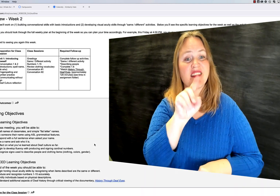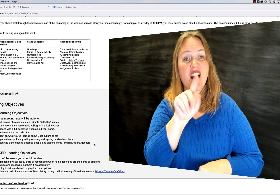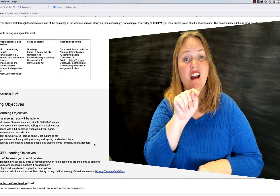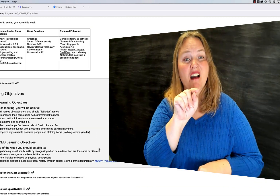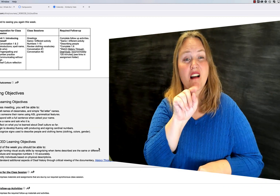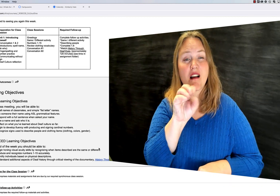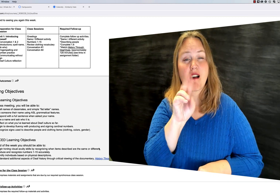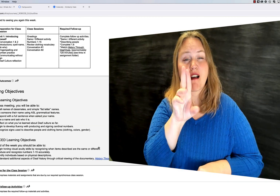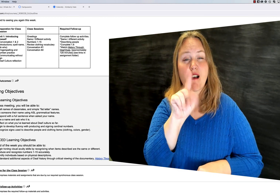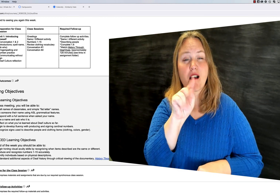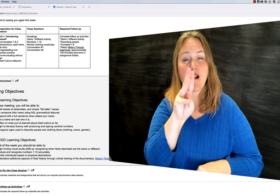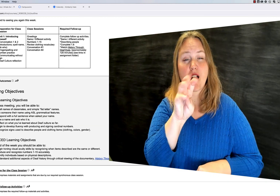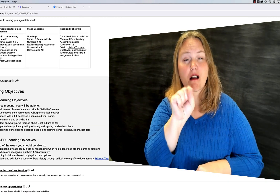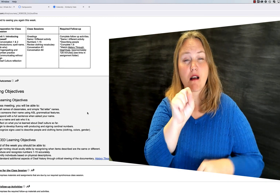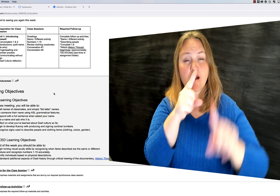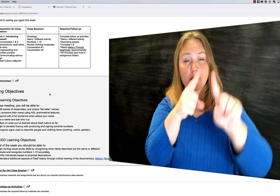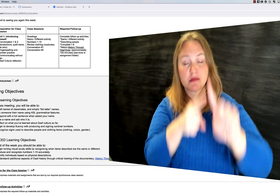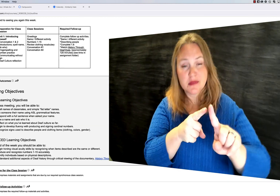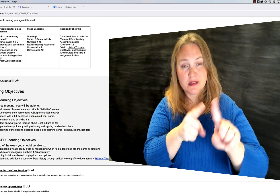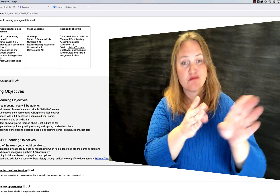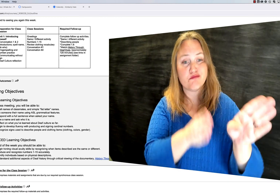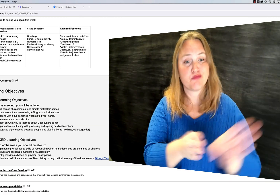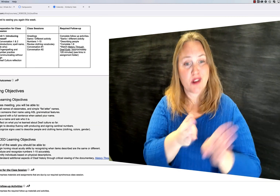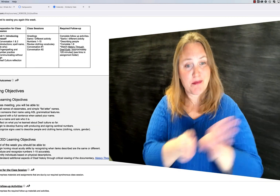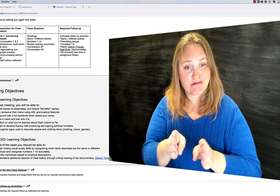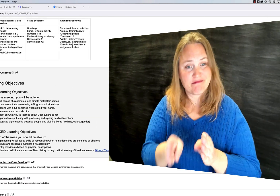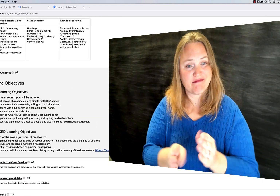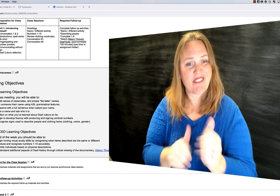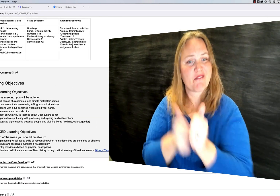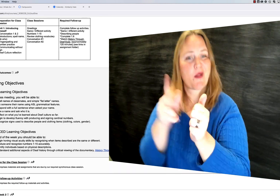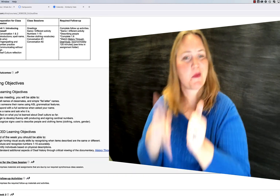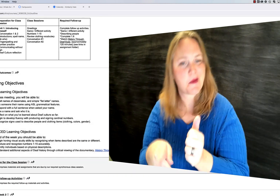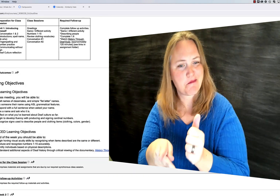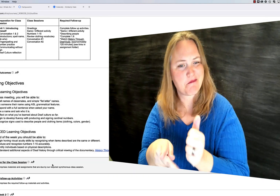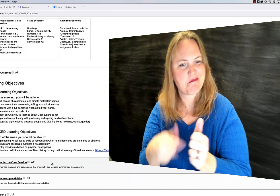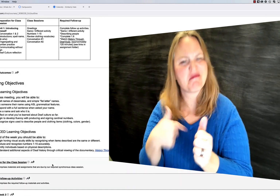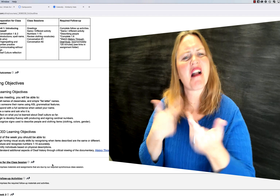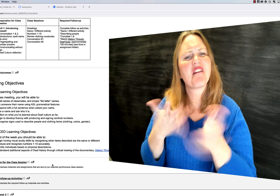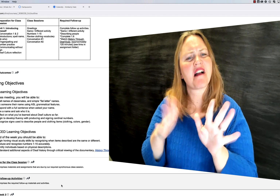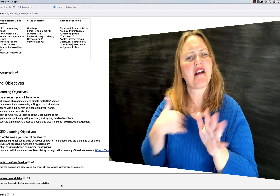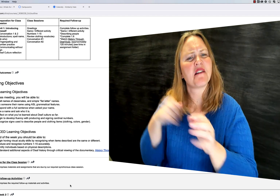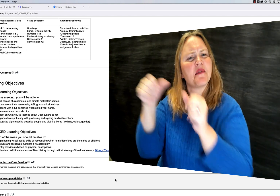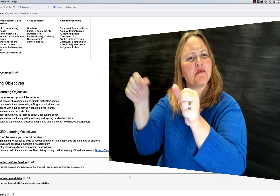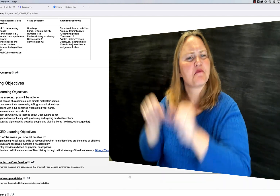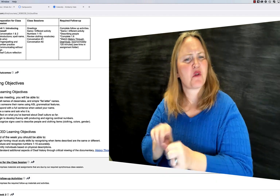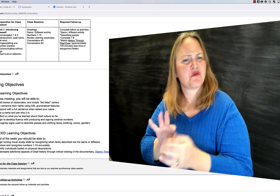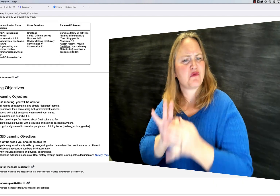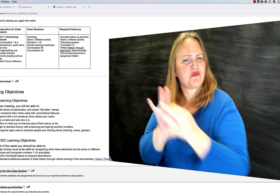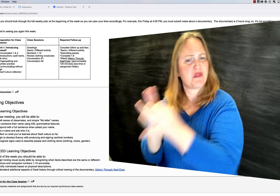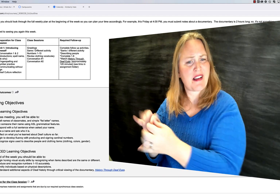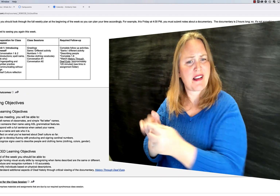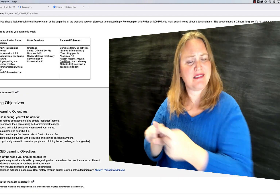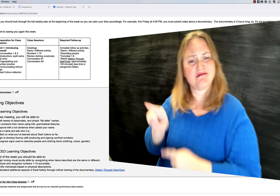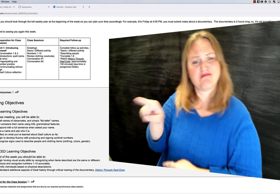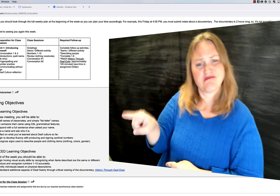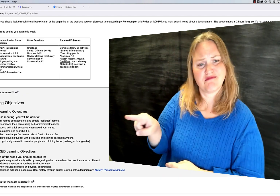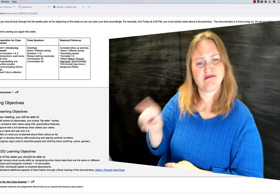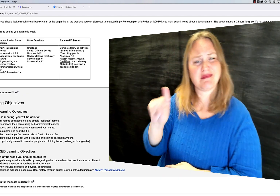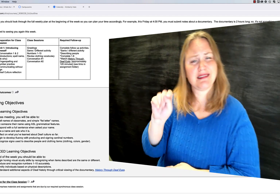I list the outcomes, prep work, and follow up work. I've talked about this before in my template, Your Way to Faster Teaching.